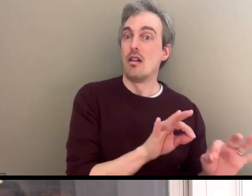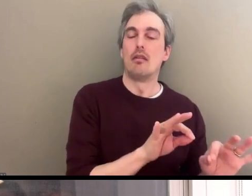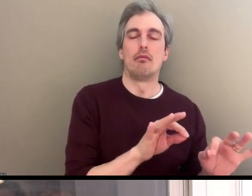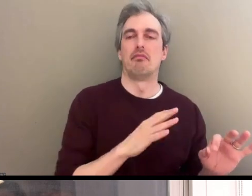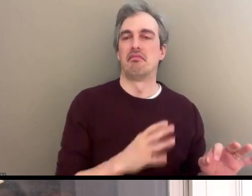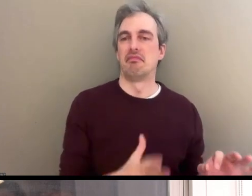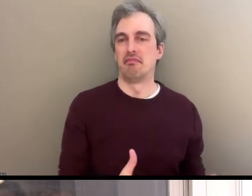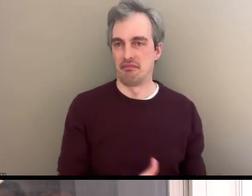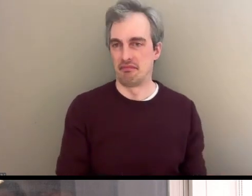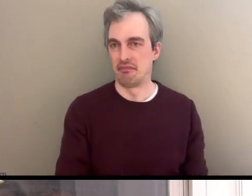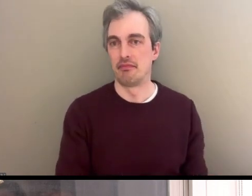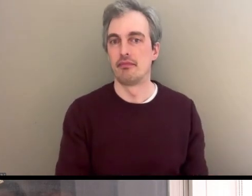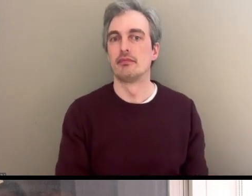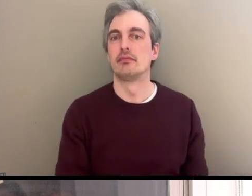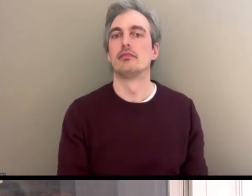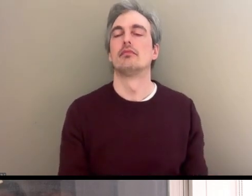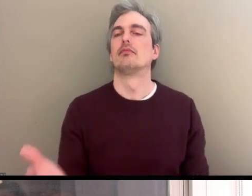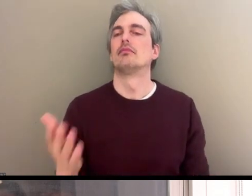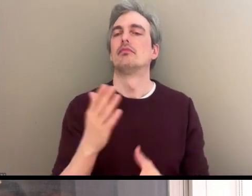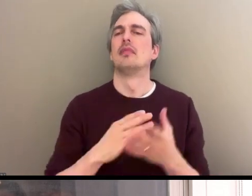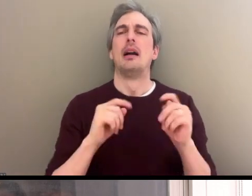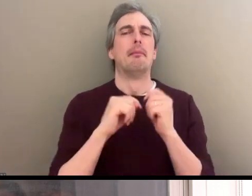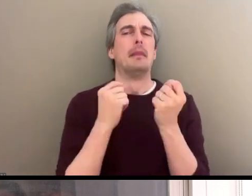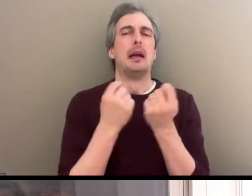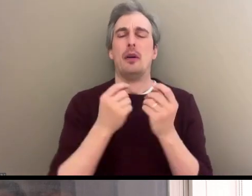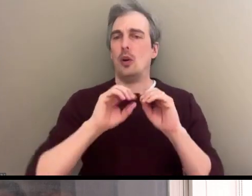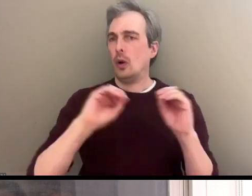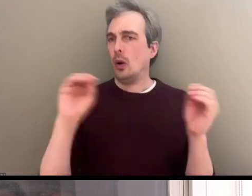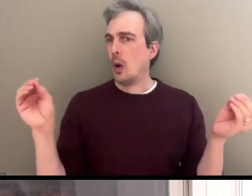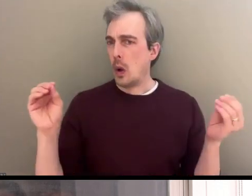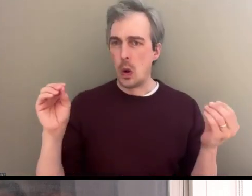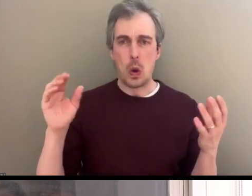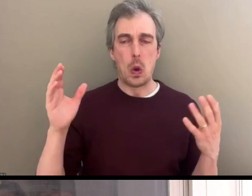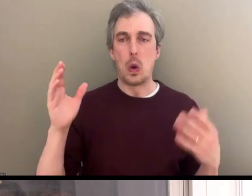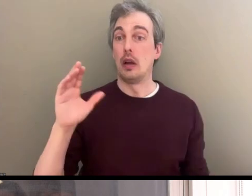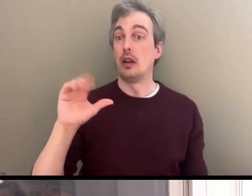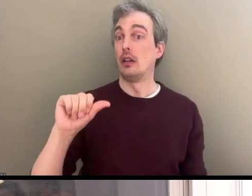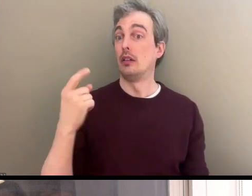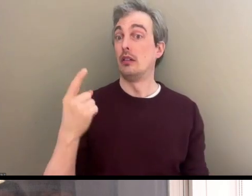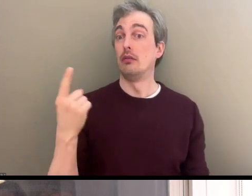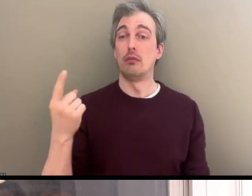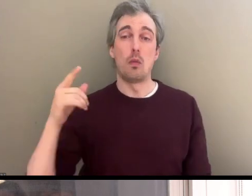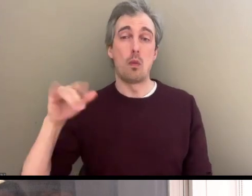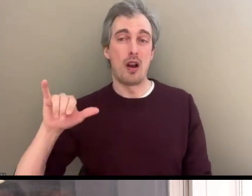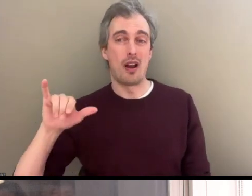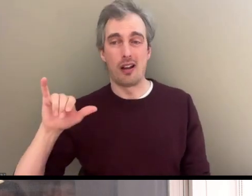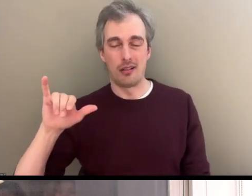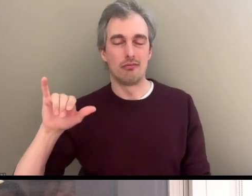So since some teams don't have a huge ally budget at the moment, we have to be scrappy with the available tools on the market.